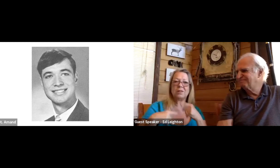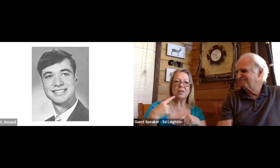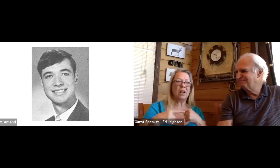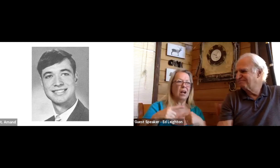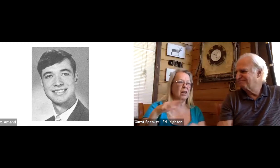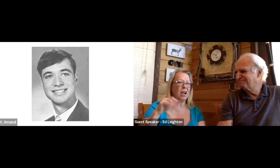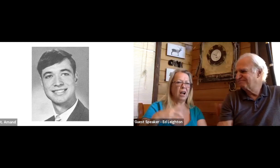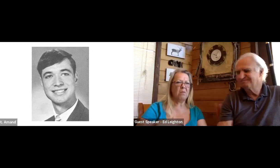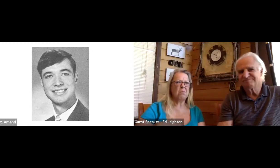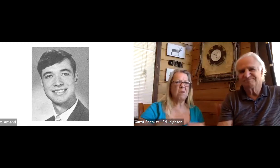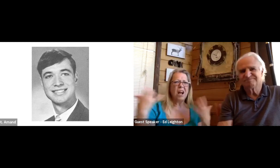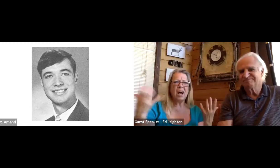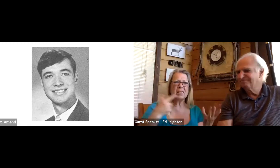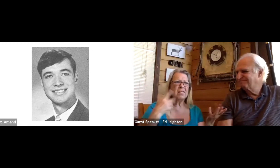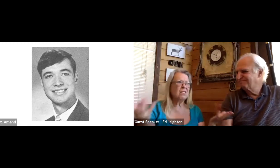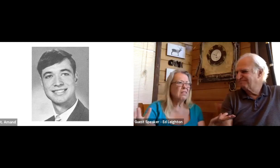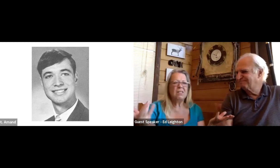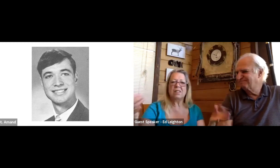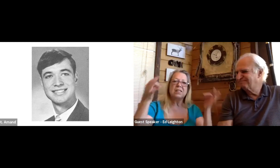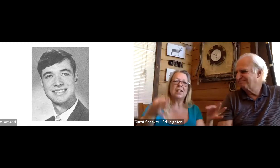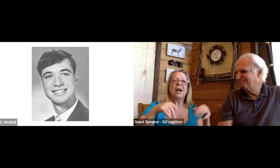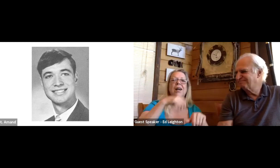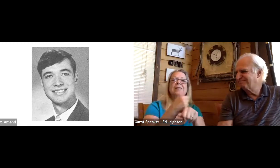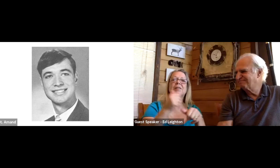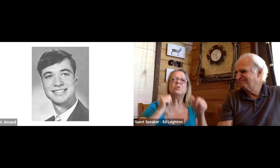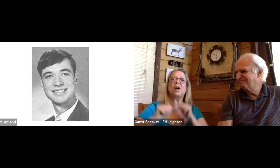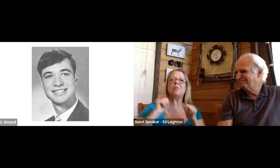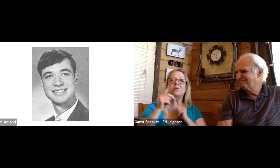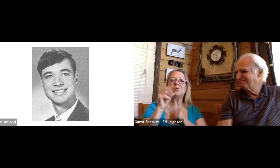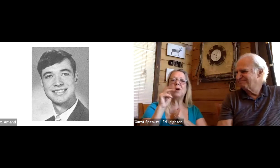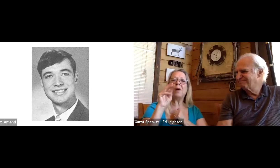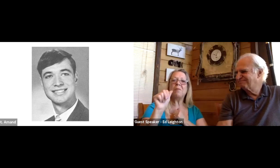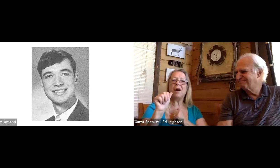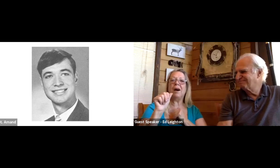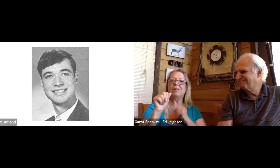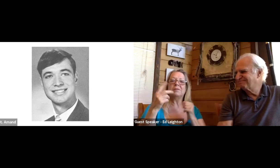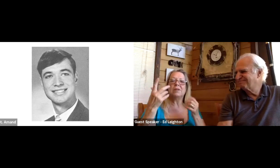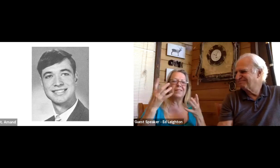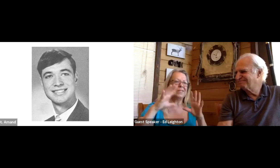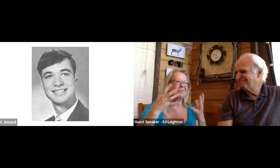and none of them really knew sign language, and Guy was like, "What's going on here?"